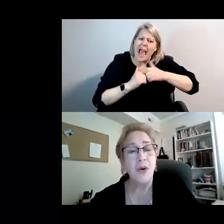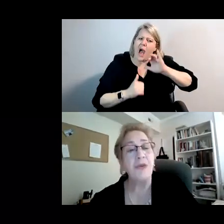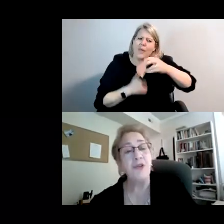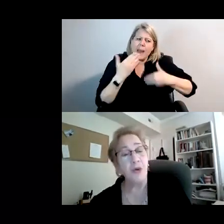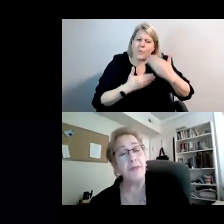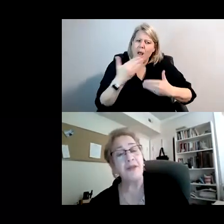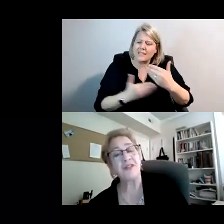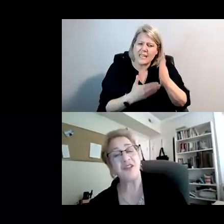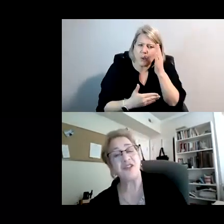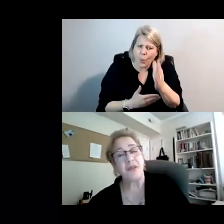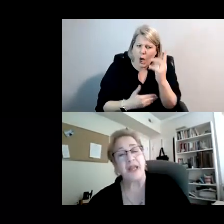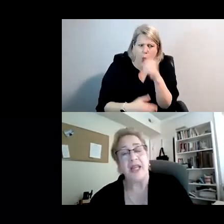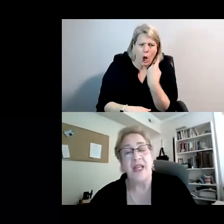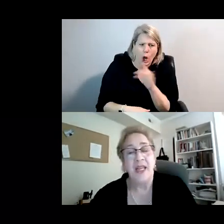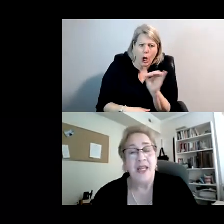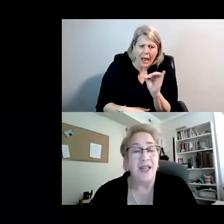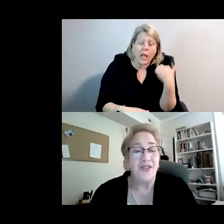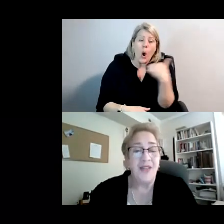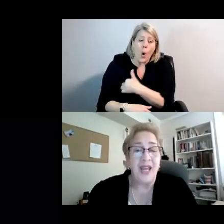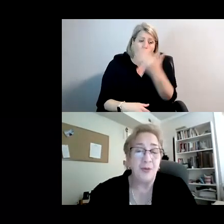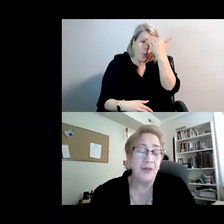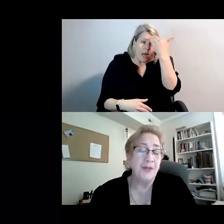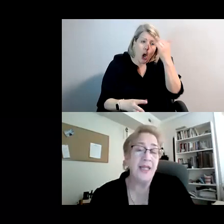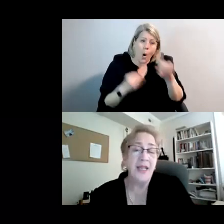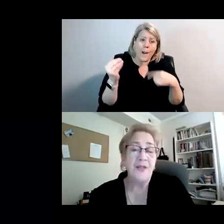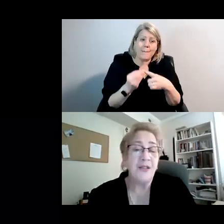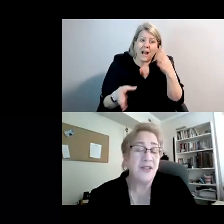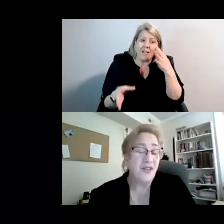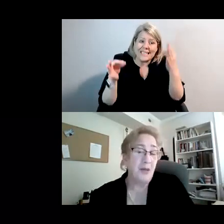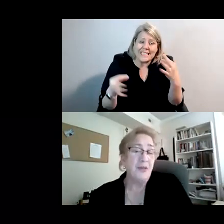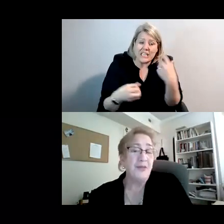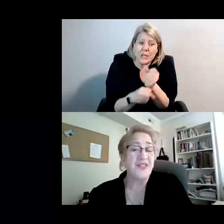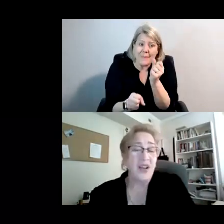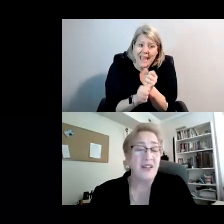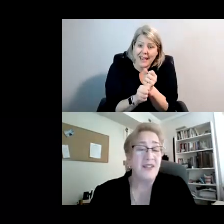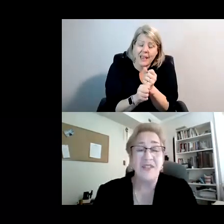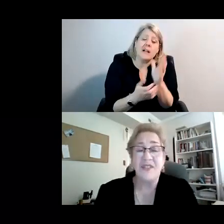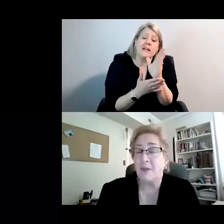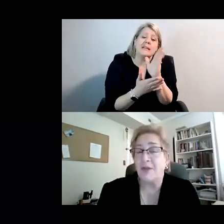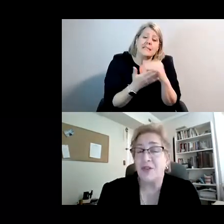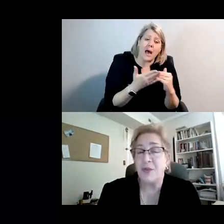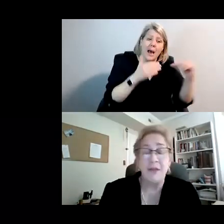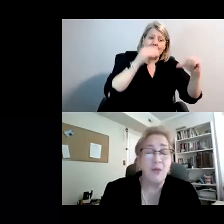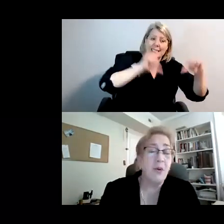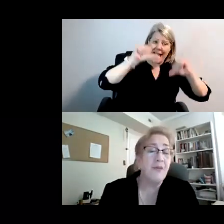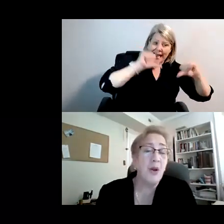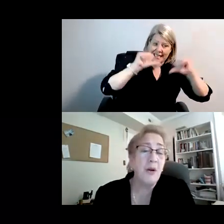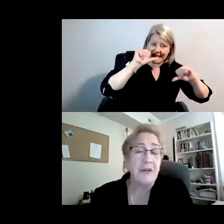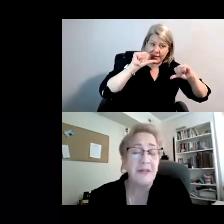What we know about decision-making is that really it's some of it's science and some of it's really more of an art.